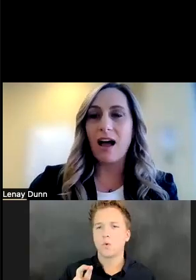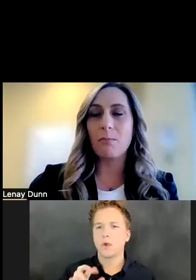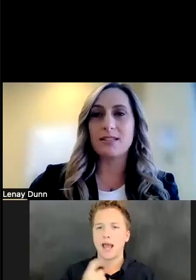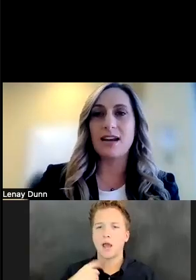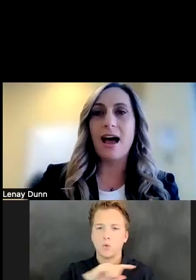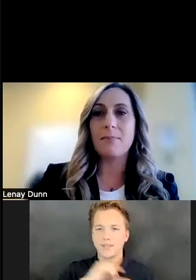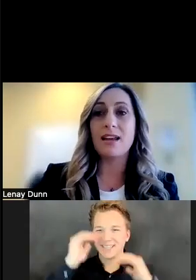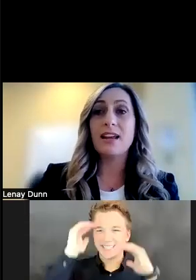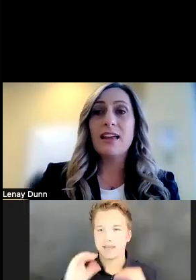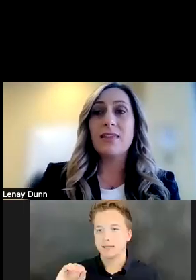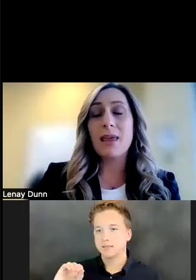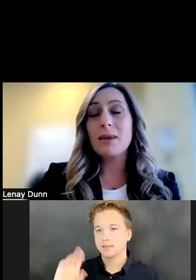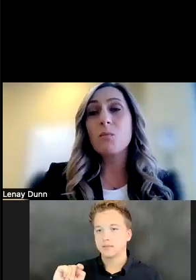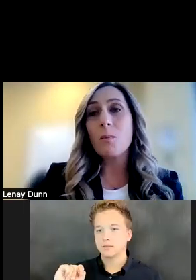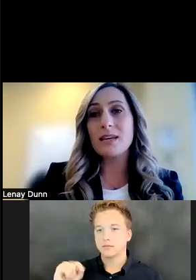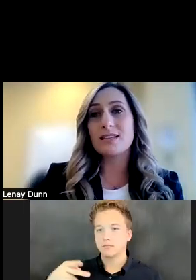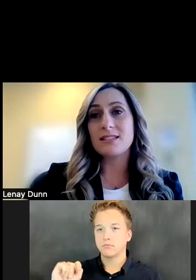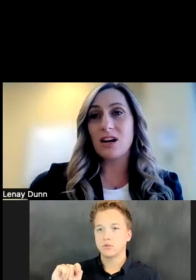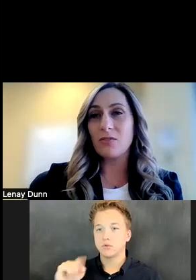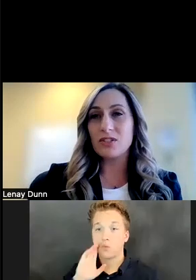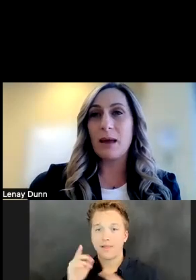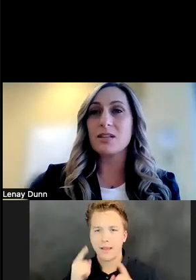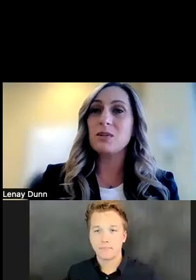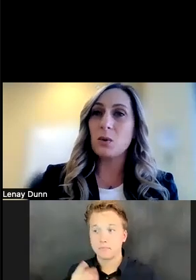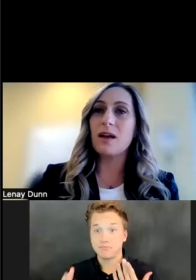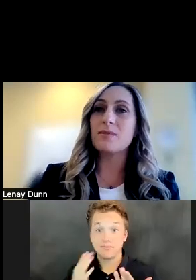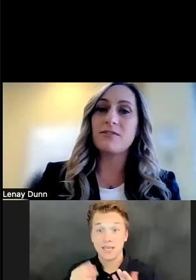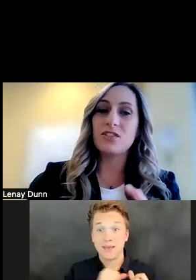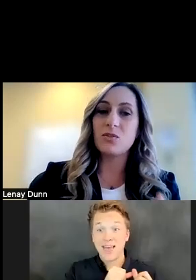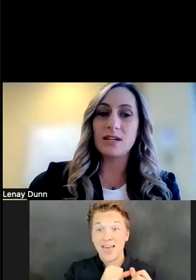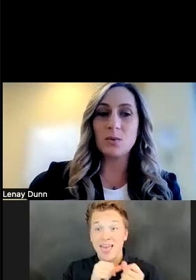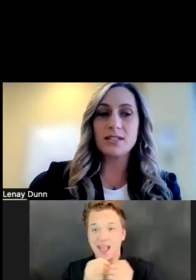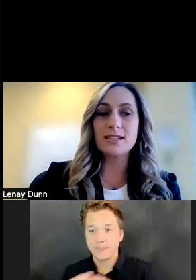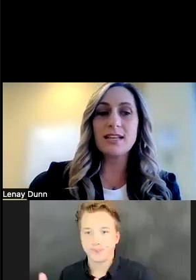the outputs to happen, that maybe won't be sustained over time because we don't have sufficient resources?